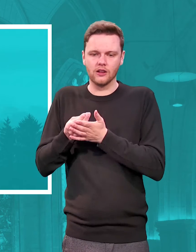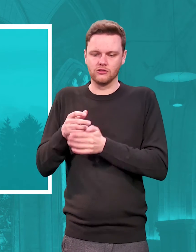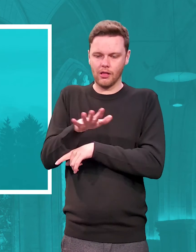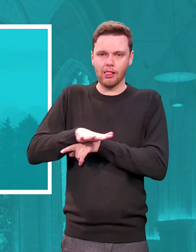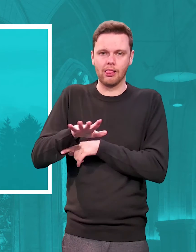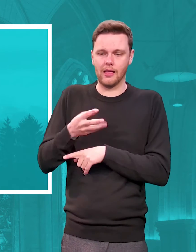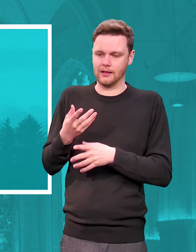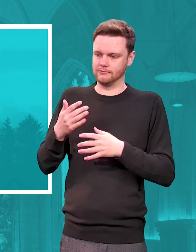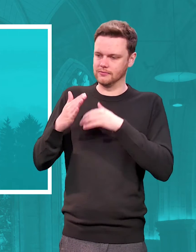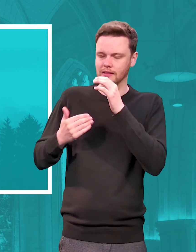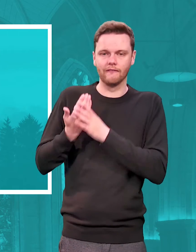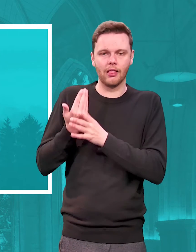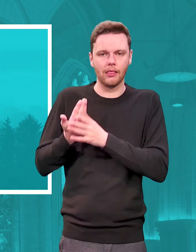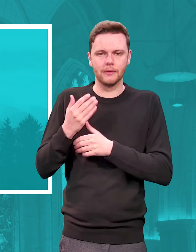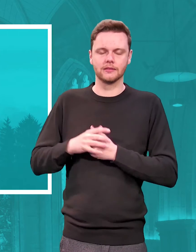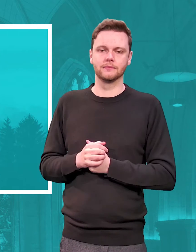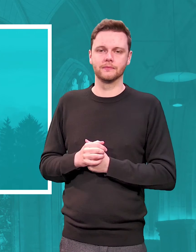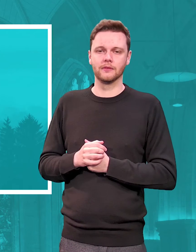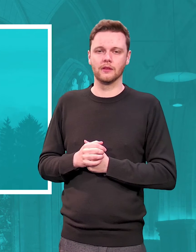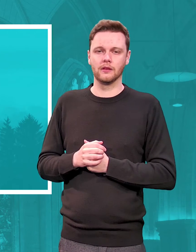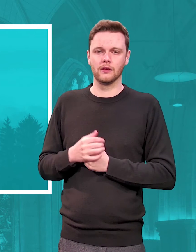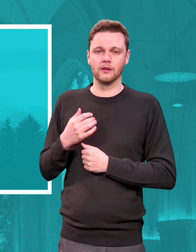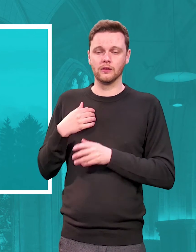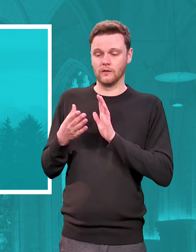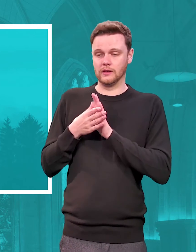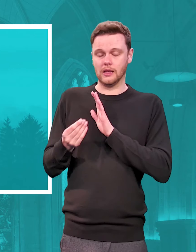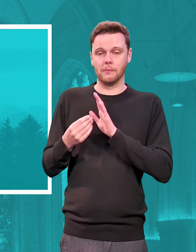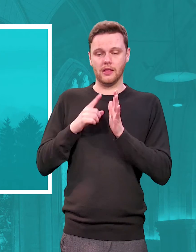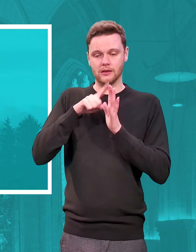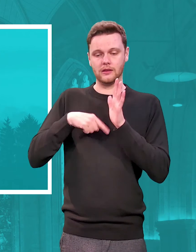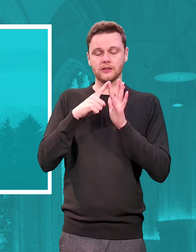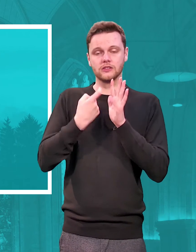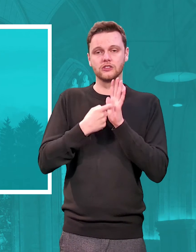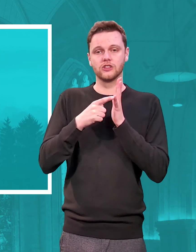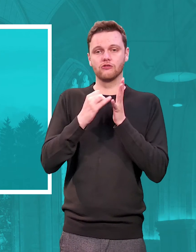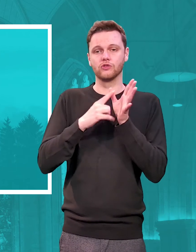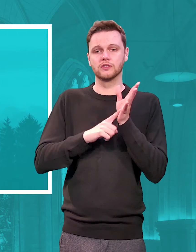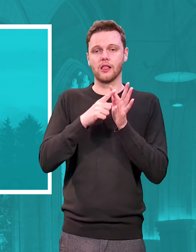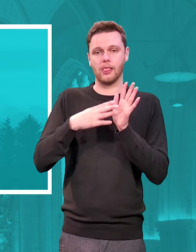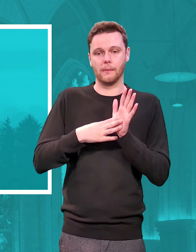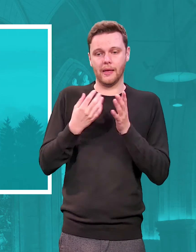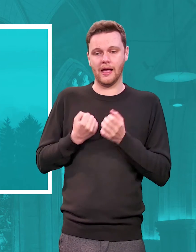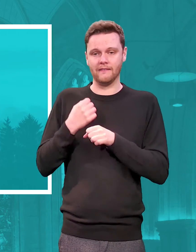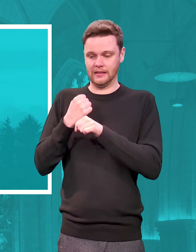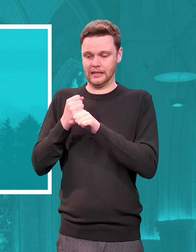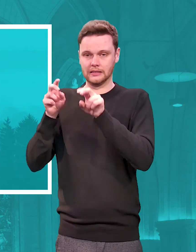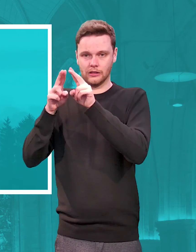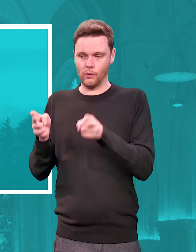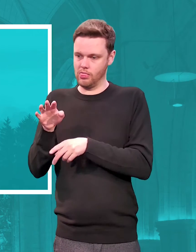A current example is the renovation of the Guest House in Jerusalem. A designated Steering Group has overseen this work